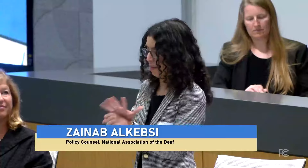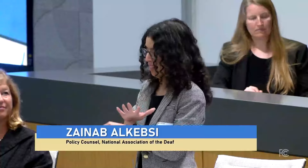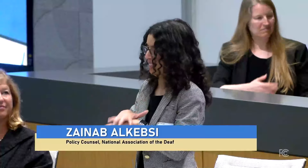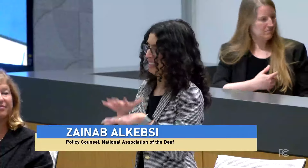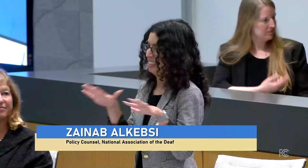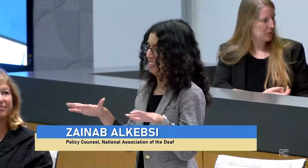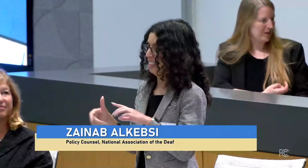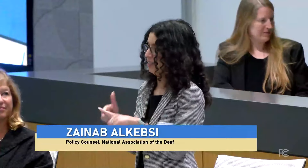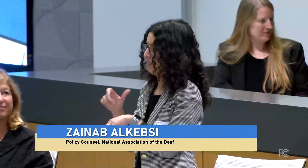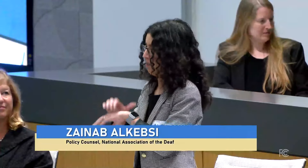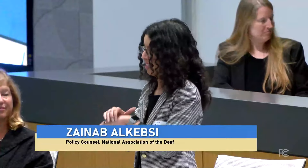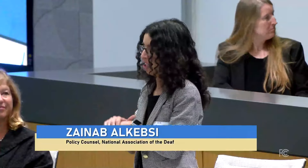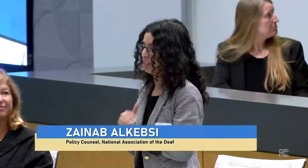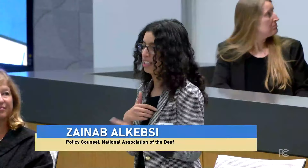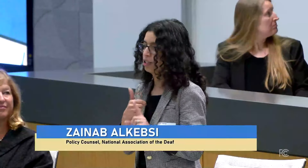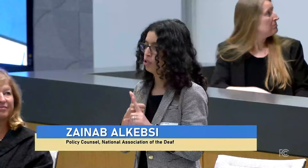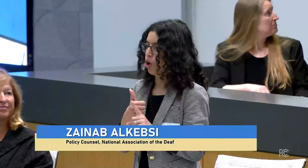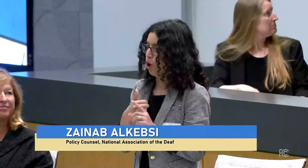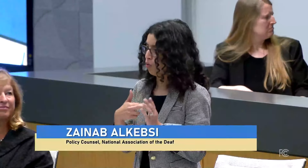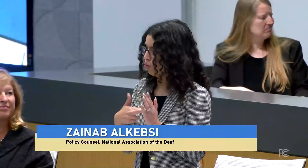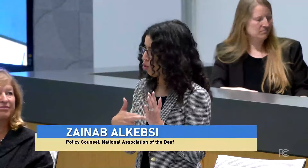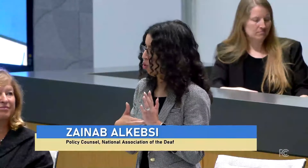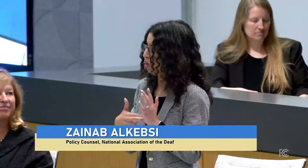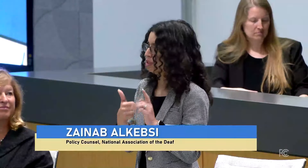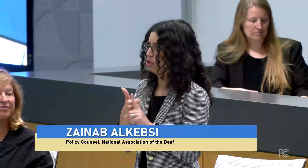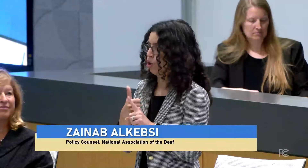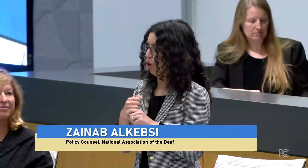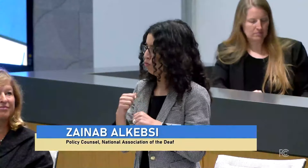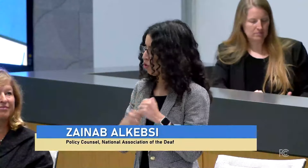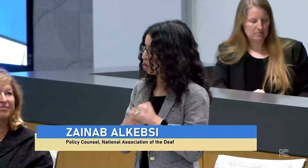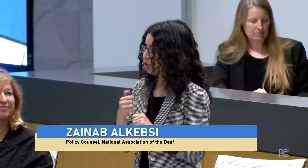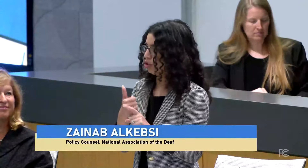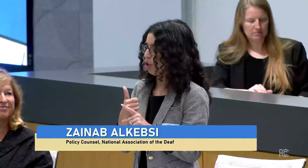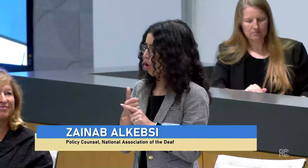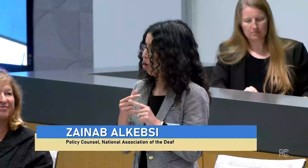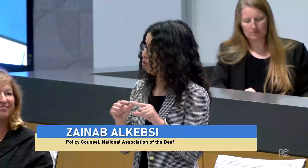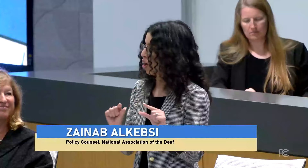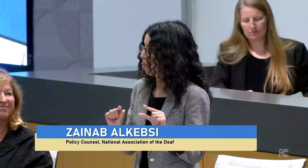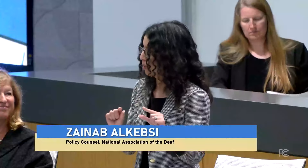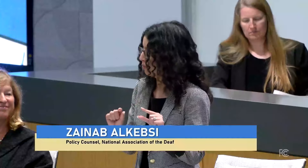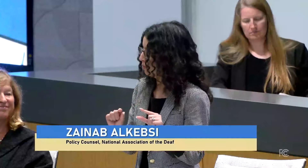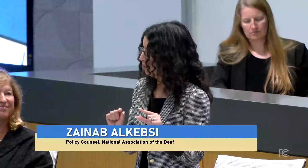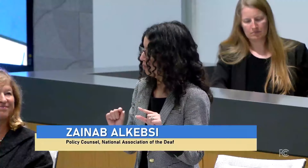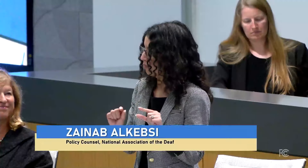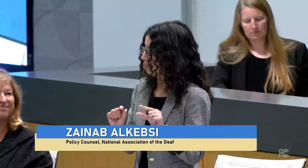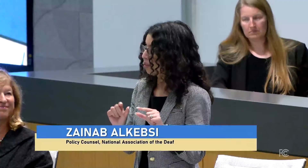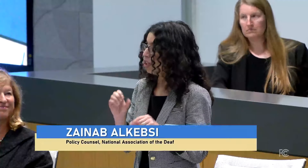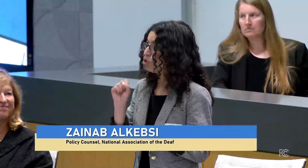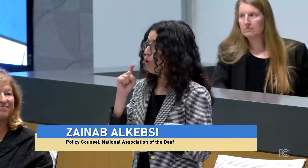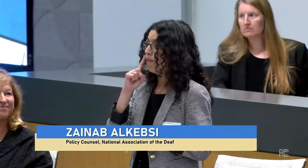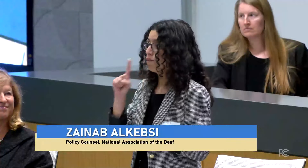A LOT OF PEOPLE TEND TO ASSUME THAT ASL IS BASED ON ENGLISH. JUST LIKE ANNMARIE WAS SAYING EARLIER.